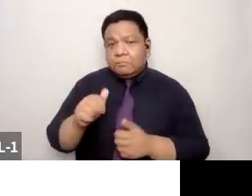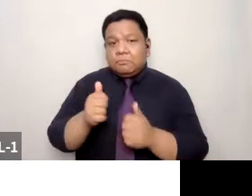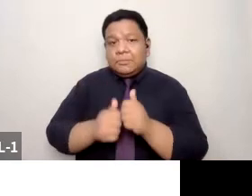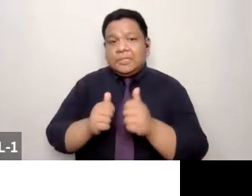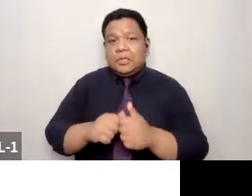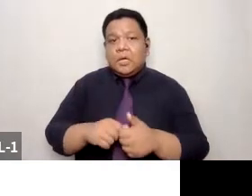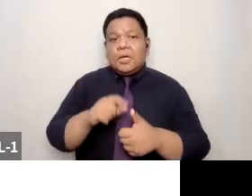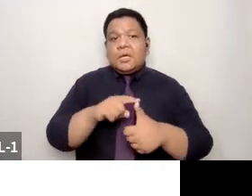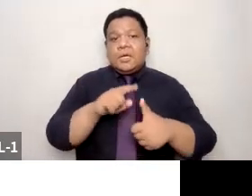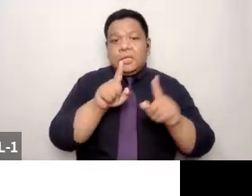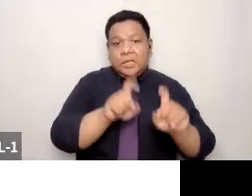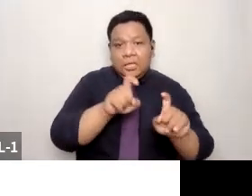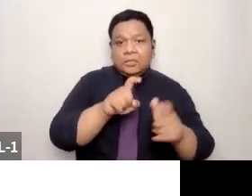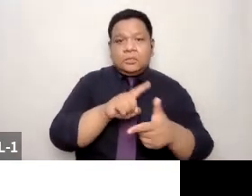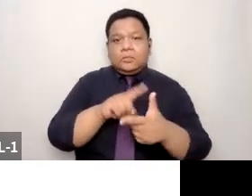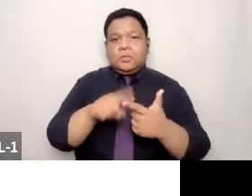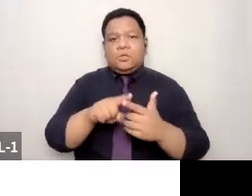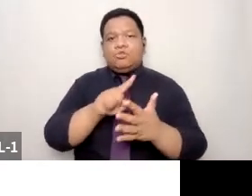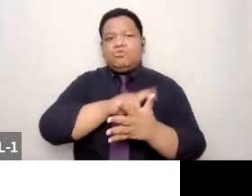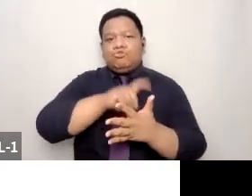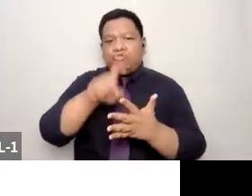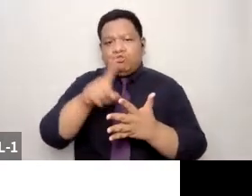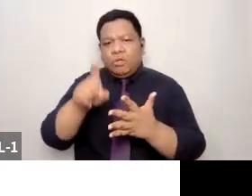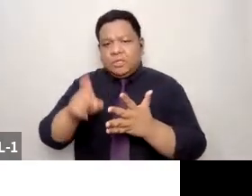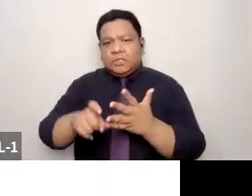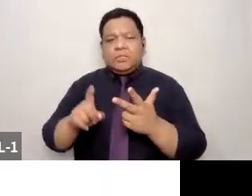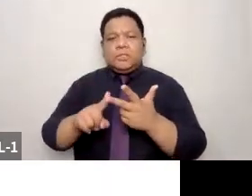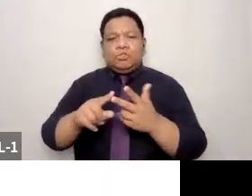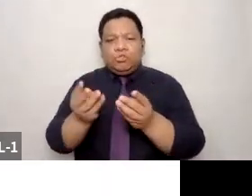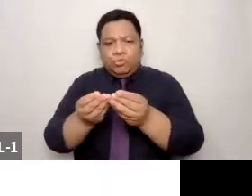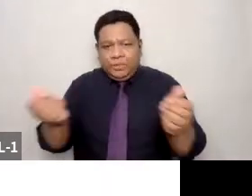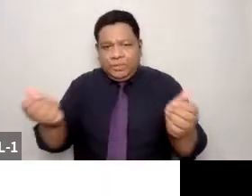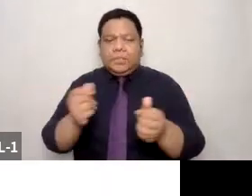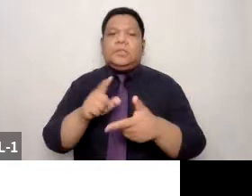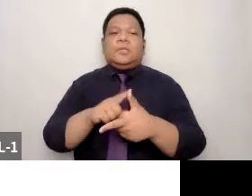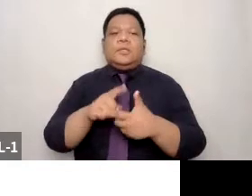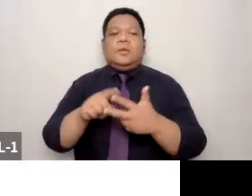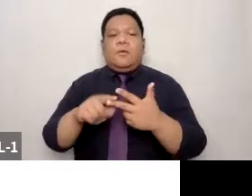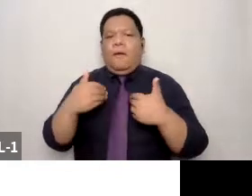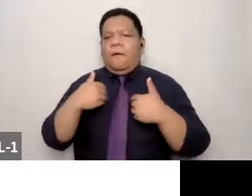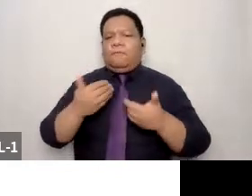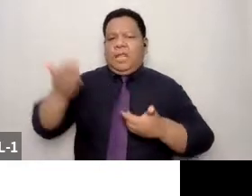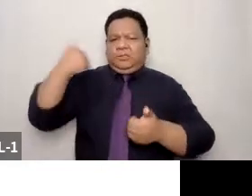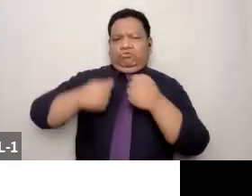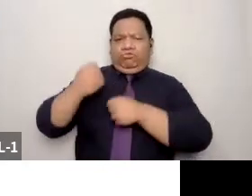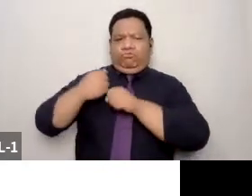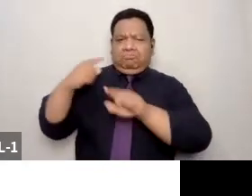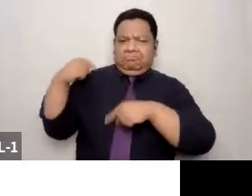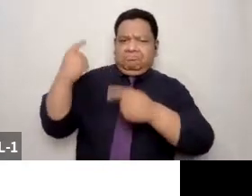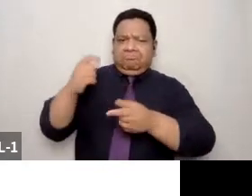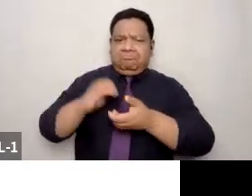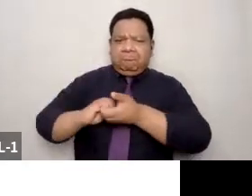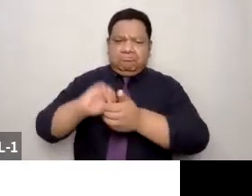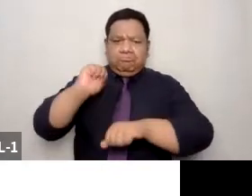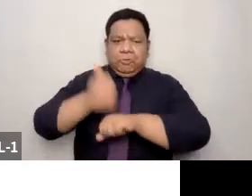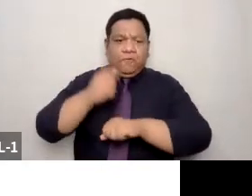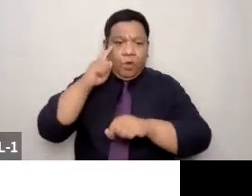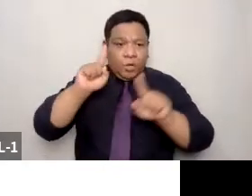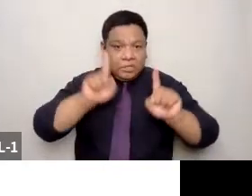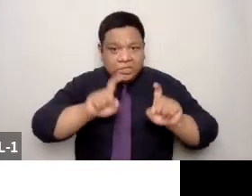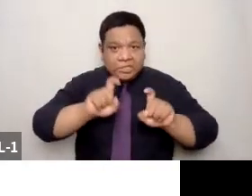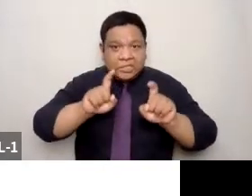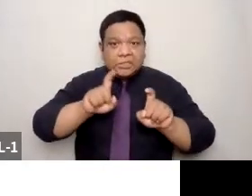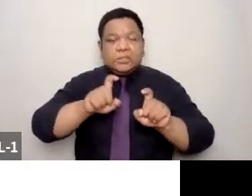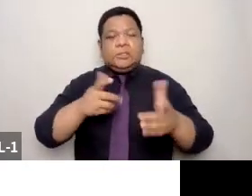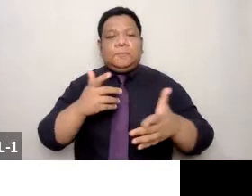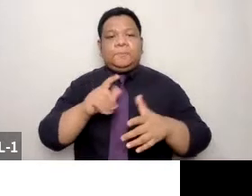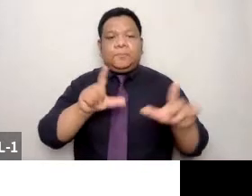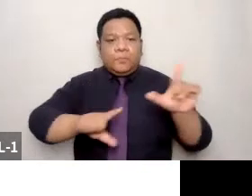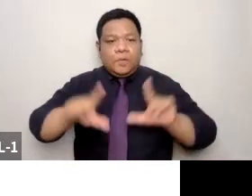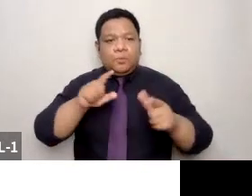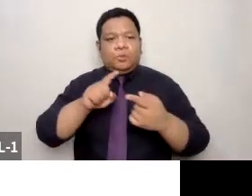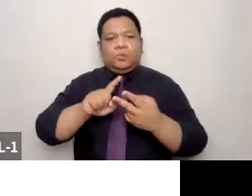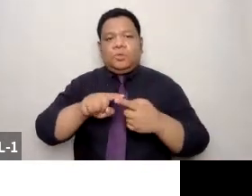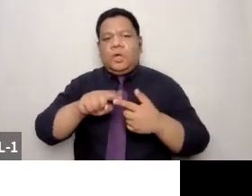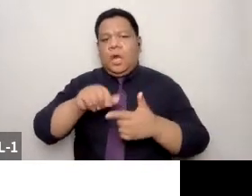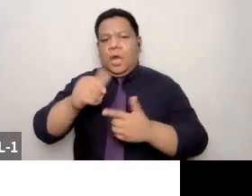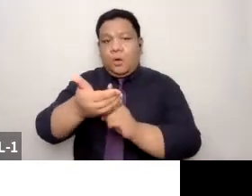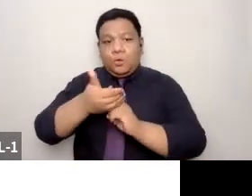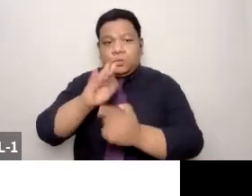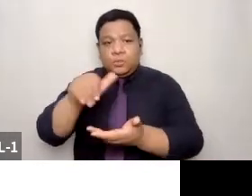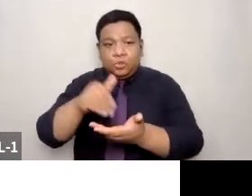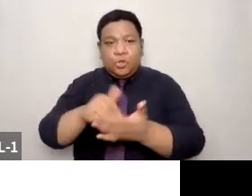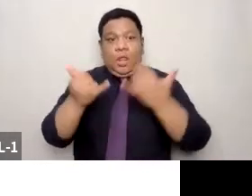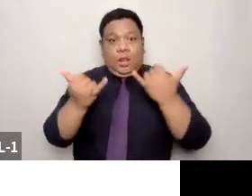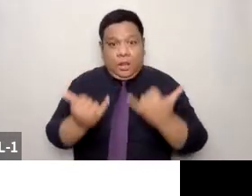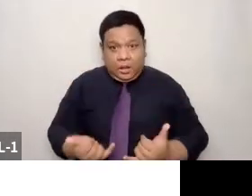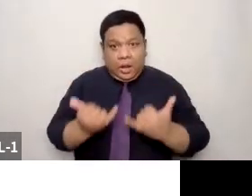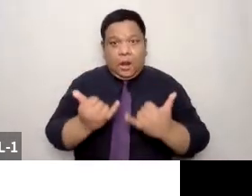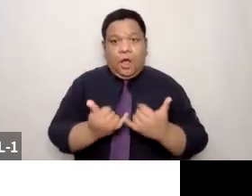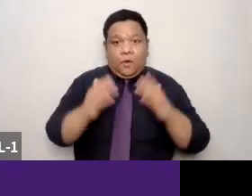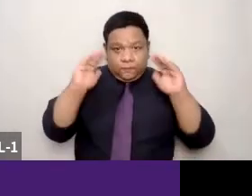Last year, we formed this coalition of private sector companies to establish testings, laboratories, isolation facilities, and now we are already on vaccines.